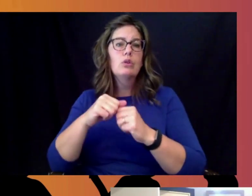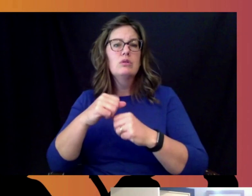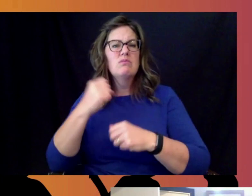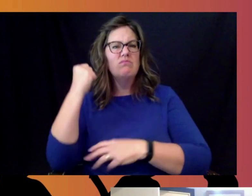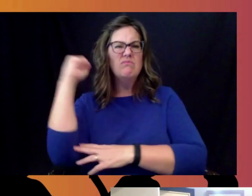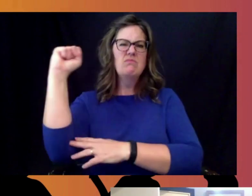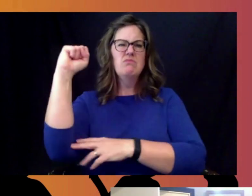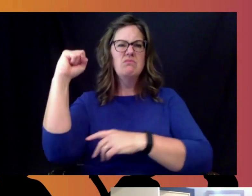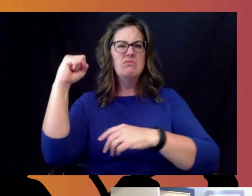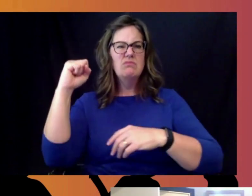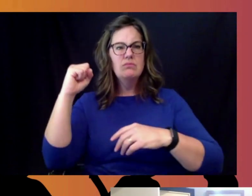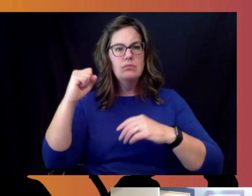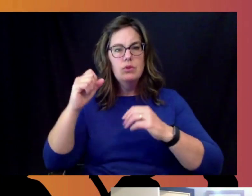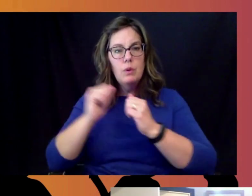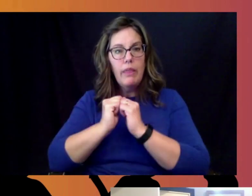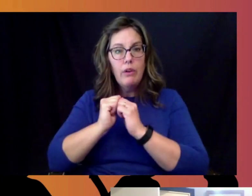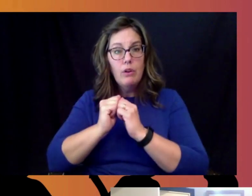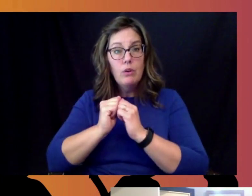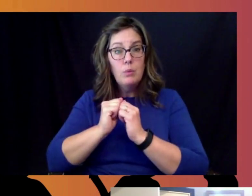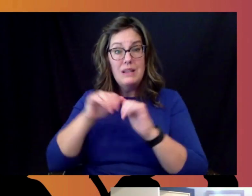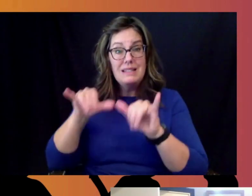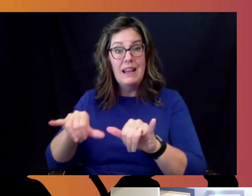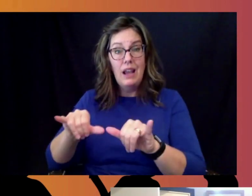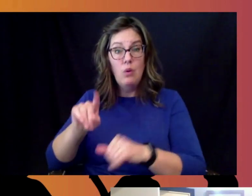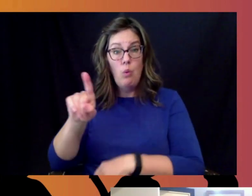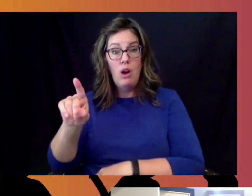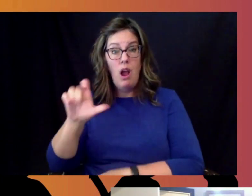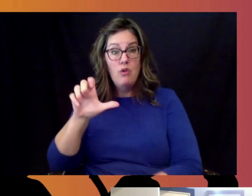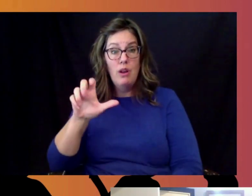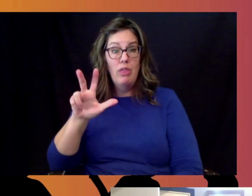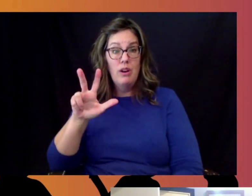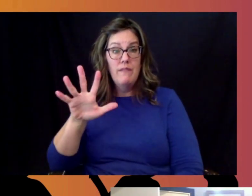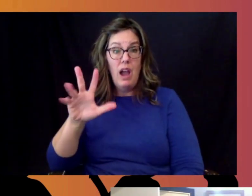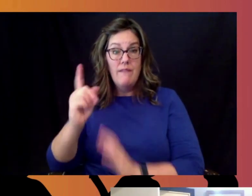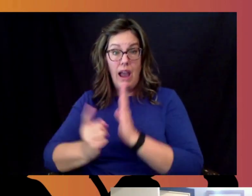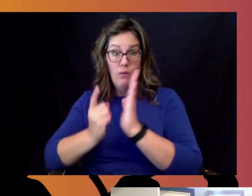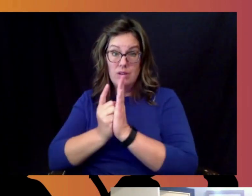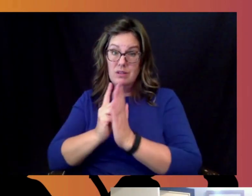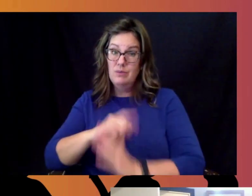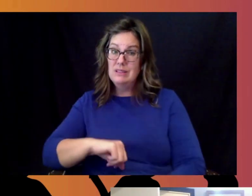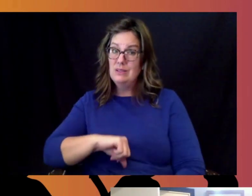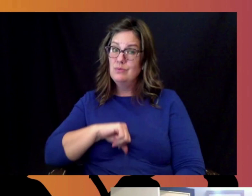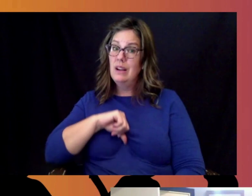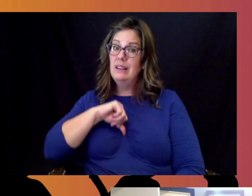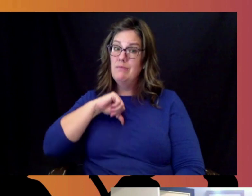there all 135 hours uh which i was very proud of and built beautiful relationships with community